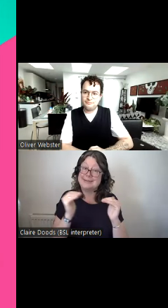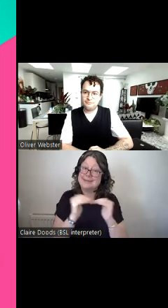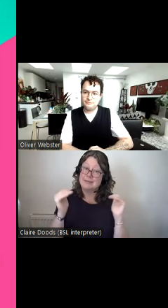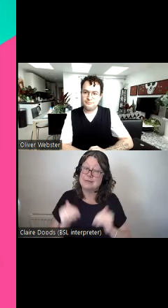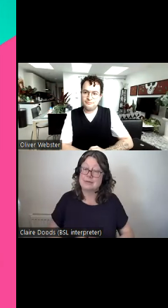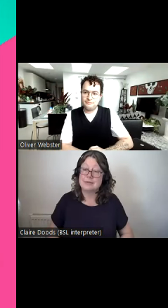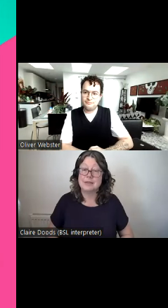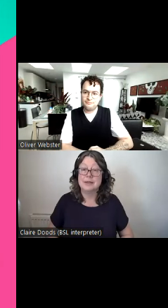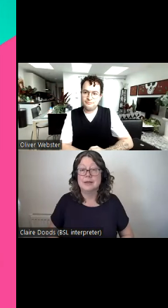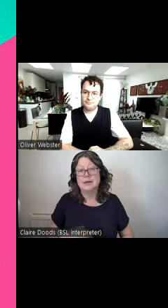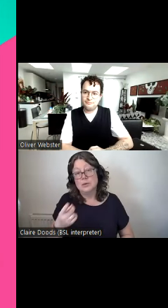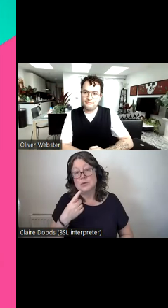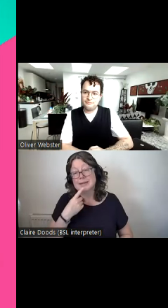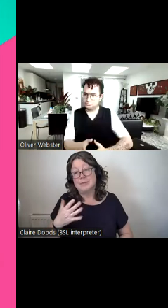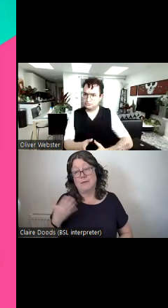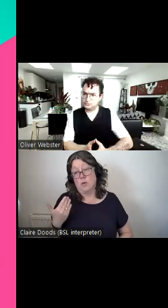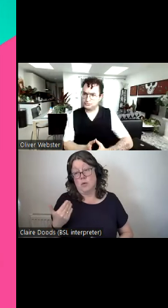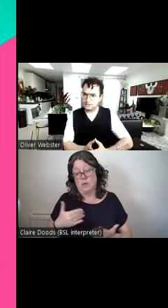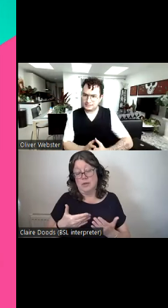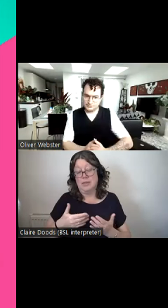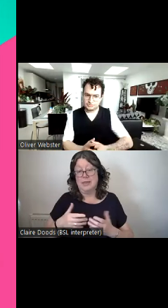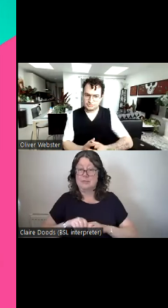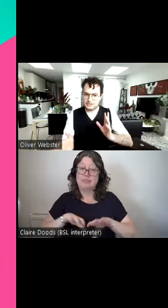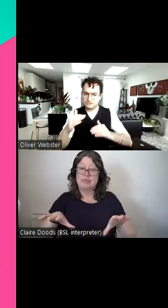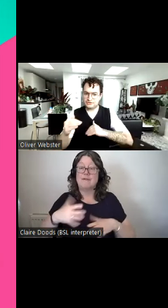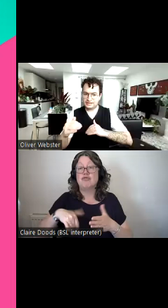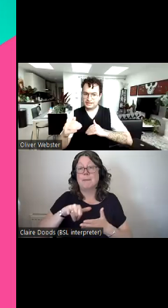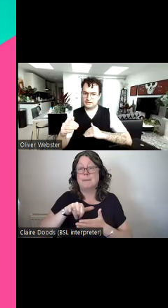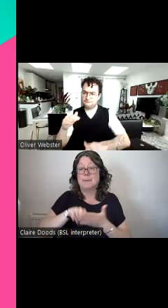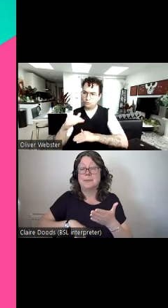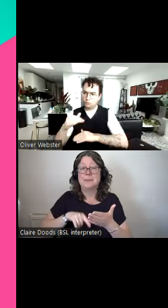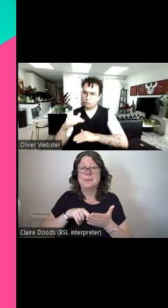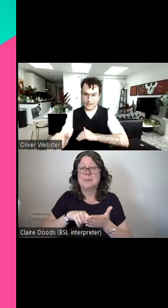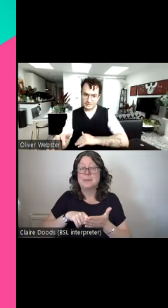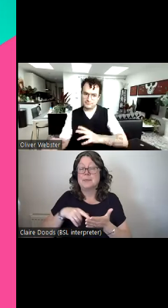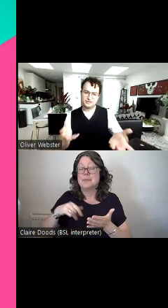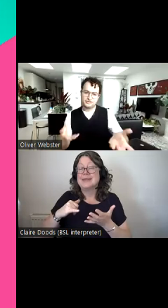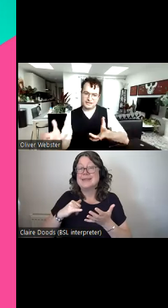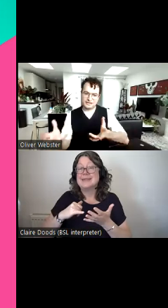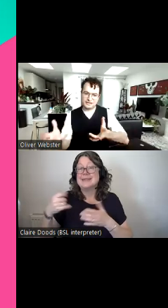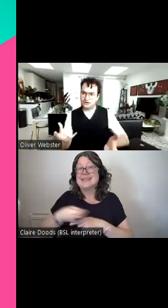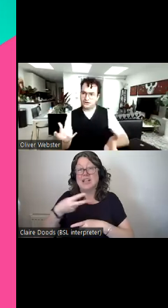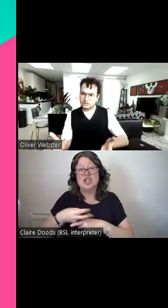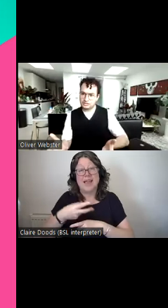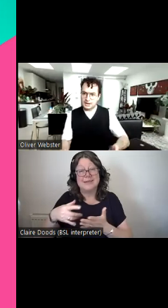If you're reviewing a file and you want to ensure it's accessible, there isn't really a formal checklist because it is a bit of an art.